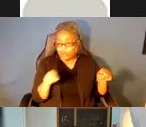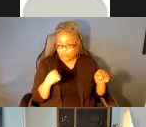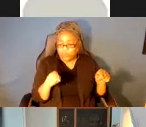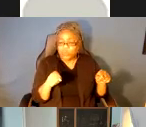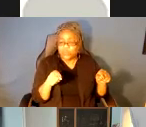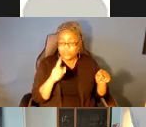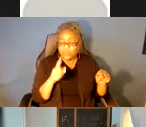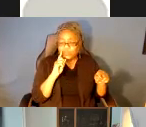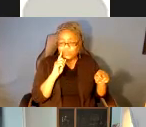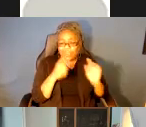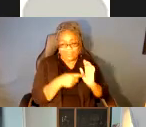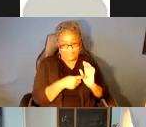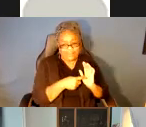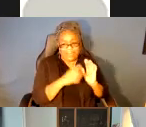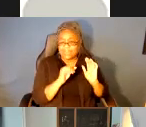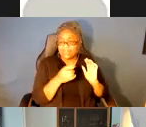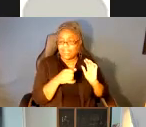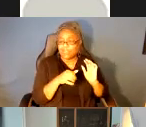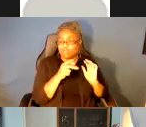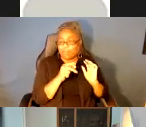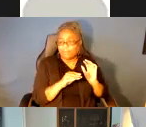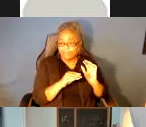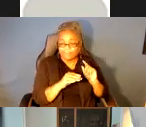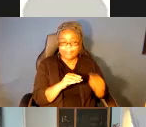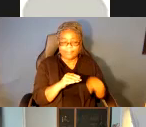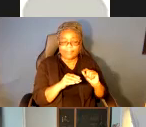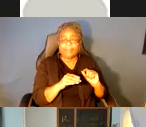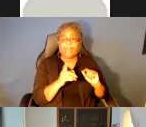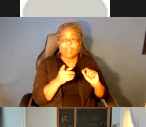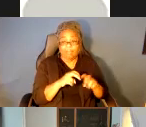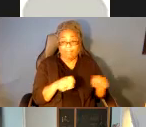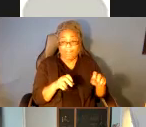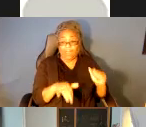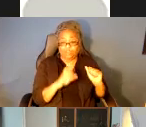Panelists will review all applications online through the online grant portal,